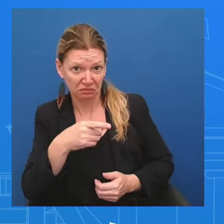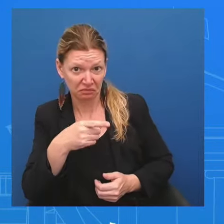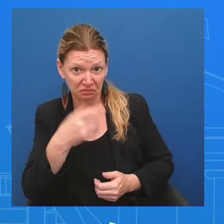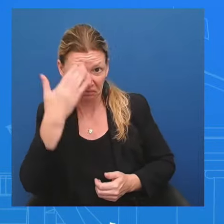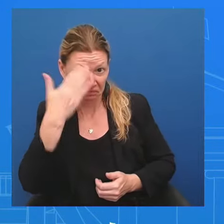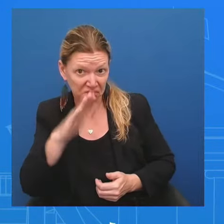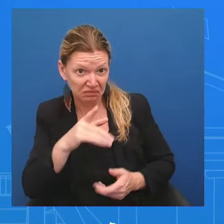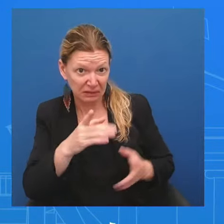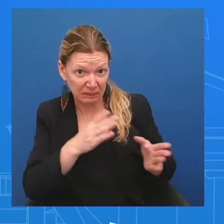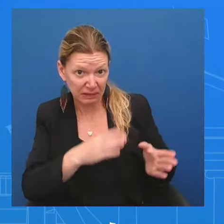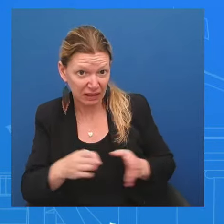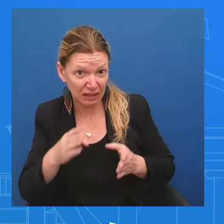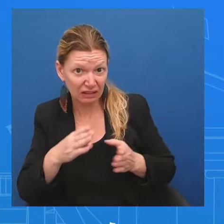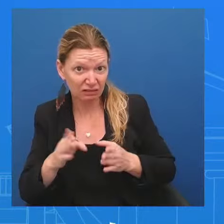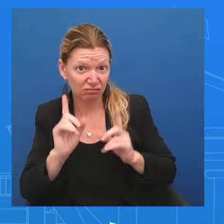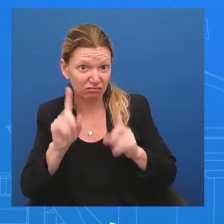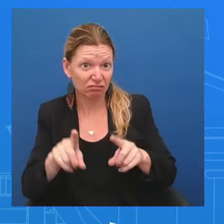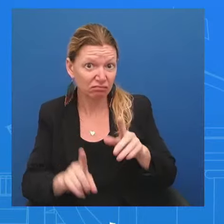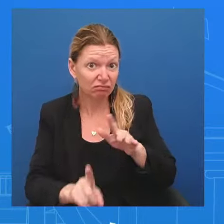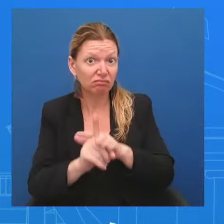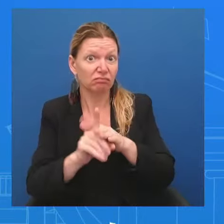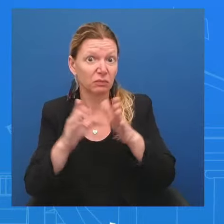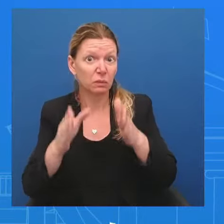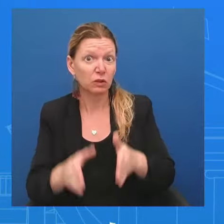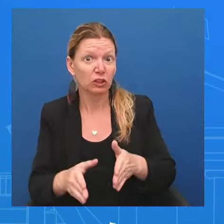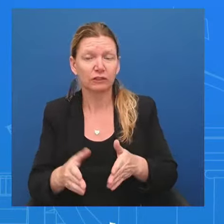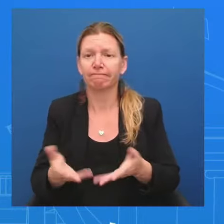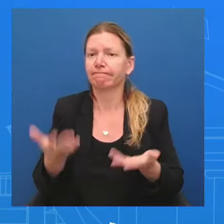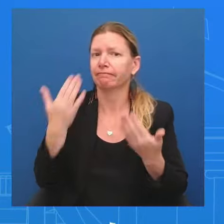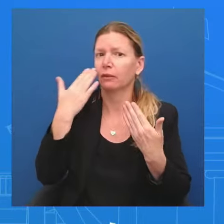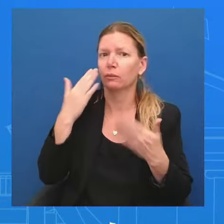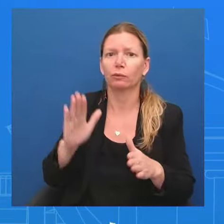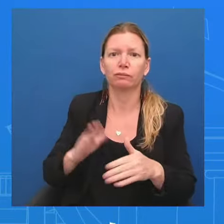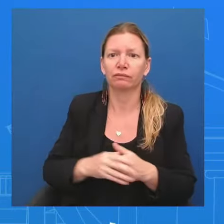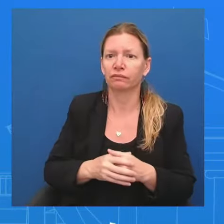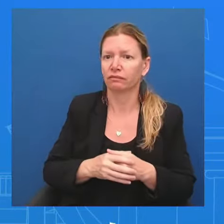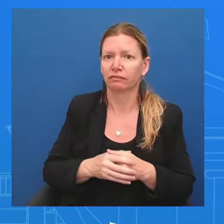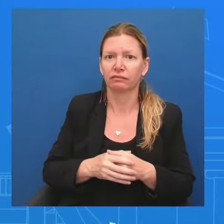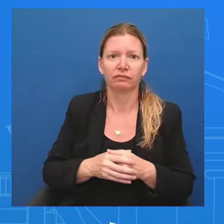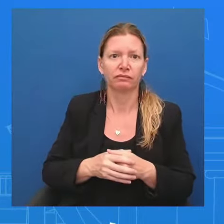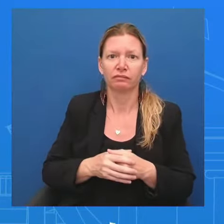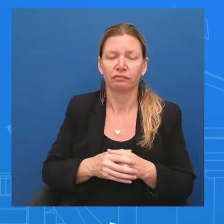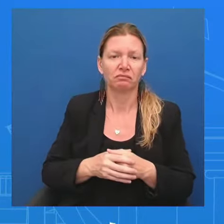As you just stated, next week is also an incredibly important foreign policy travel